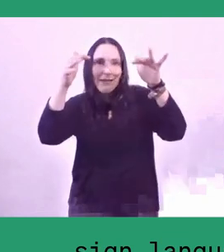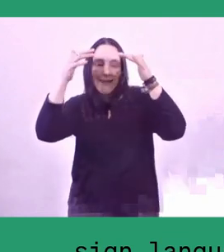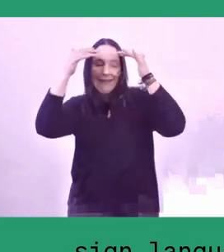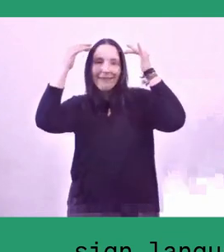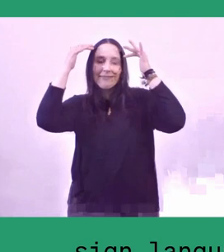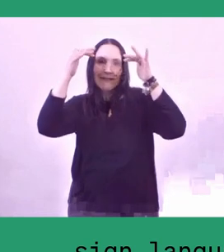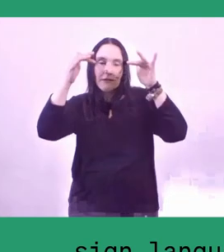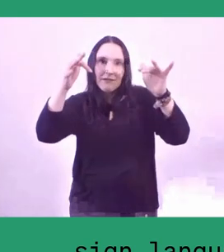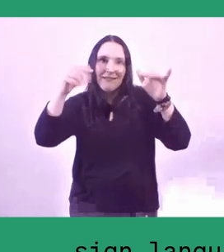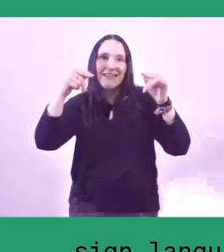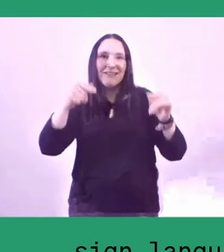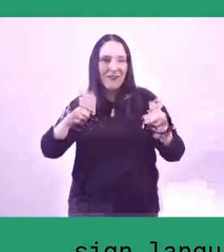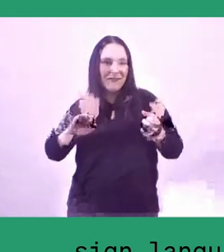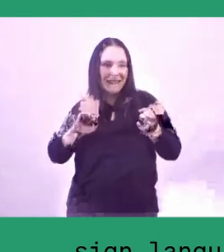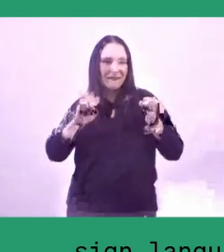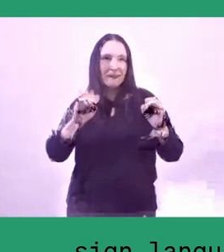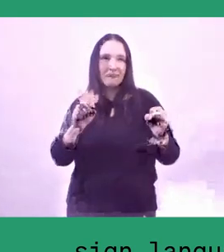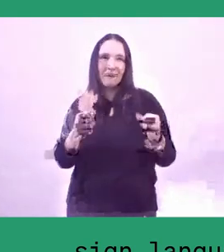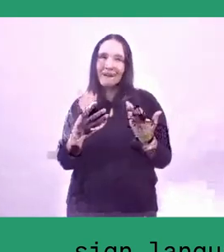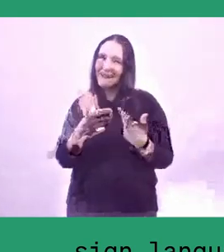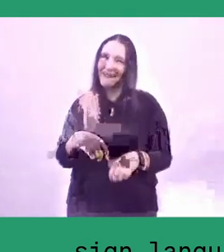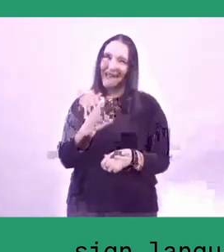There are a lot of problems, there are a lot of...